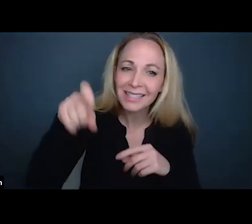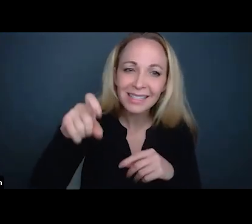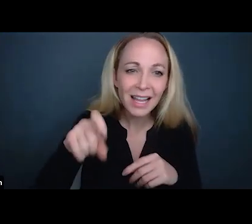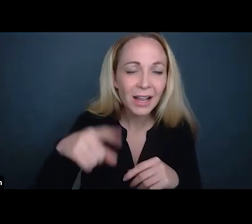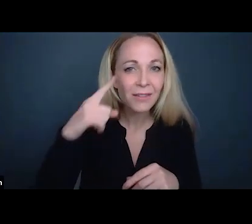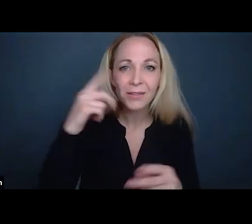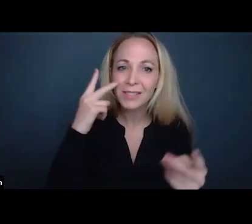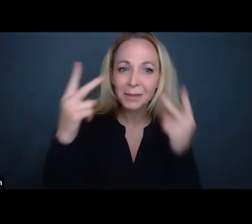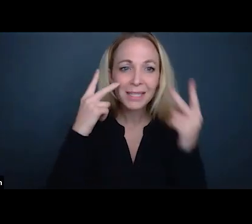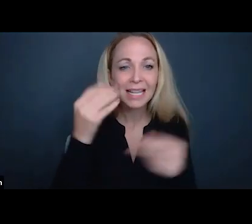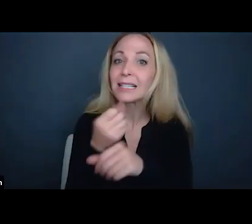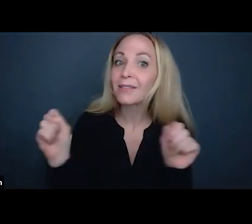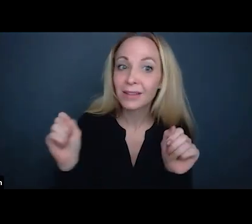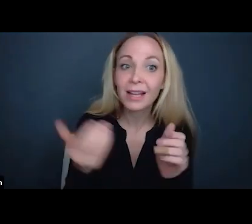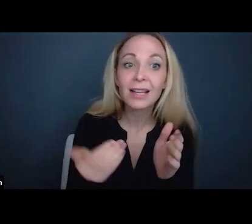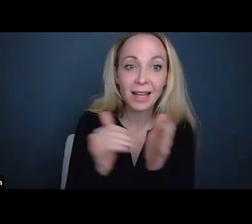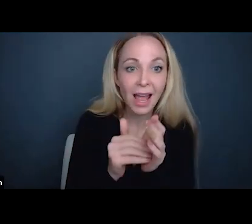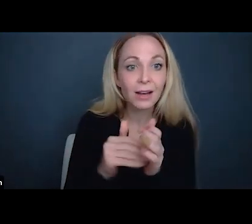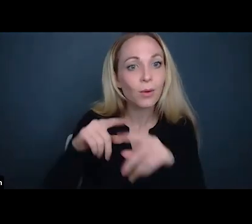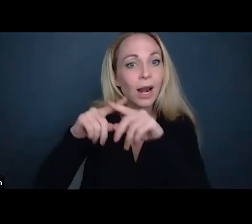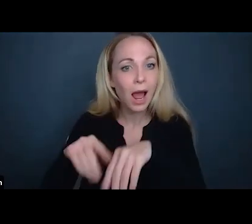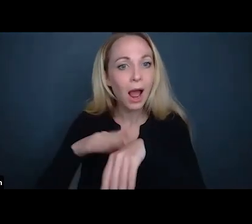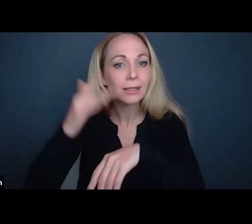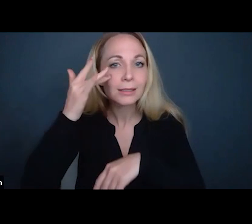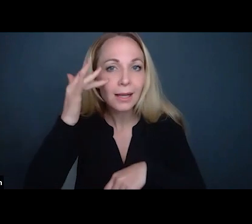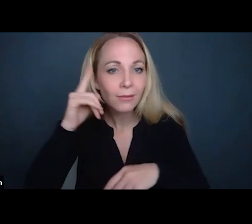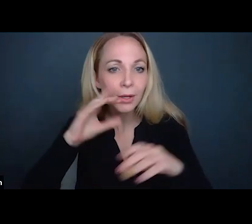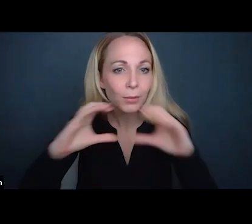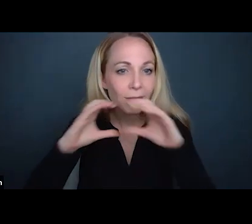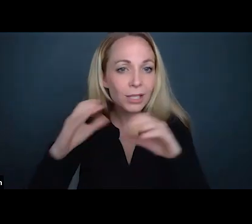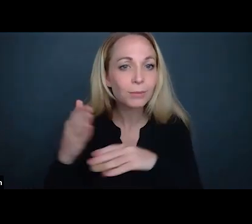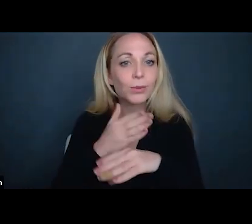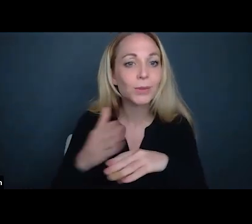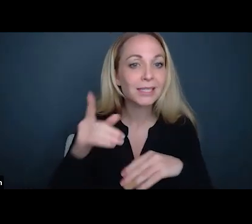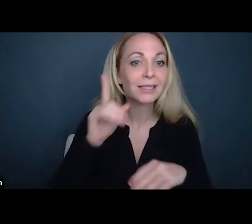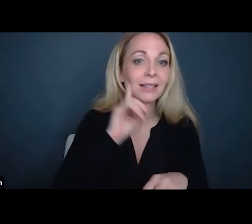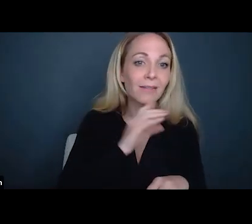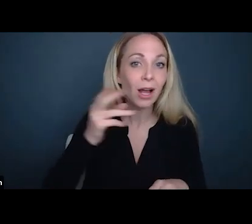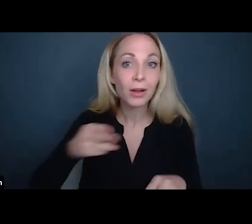again, due to reliance on sight for communication between deaf and hard-of-hearing people.